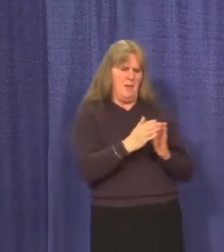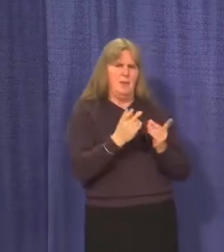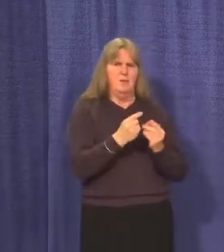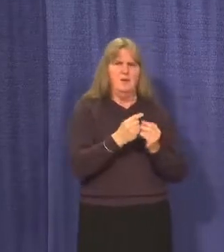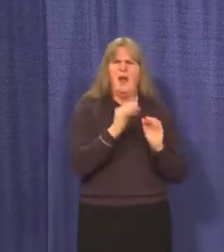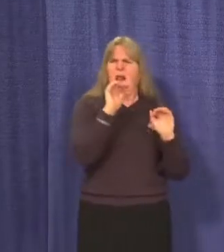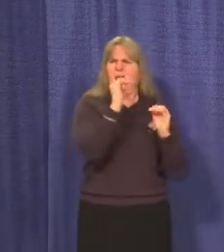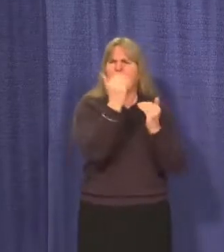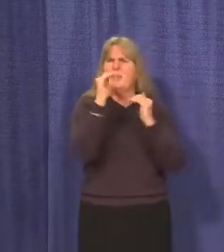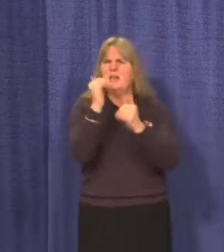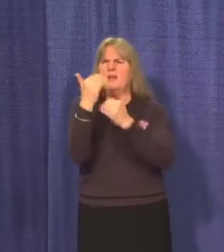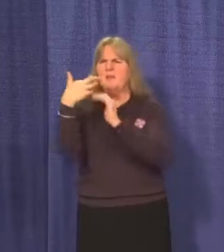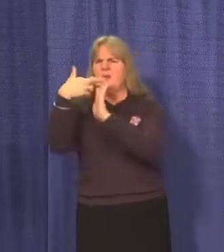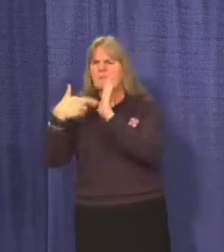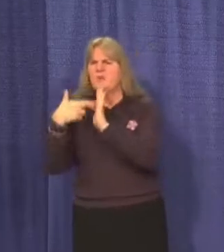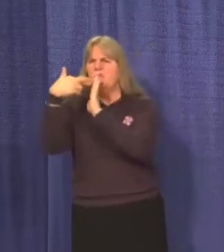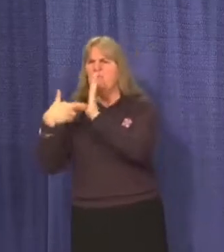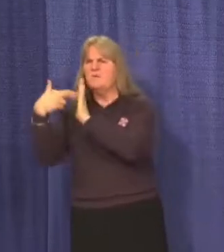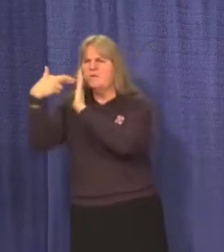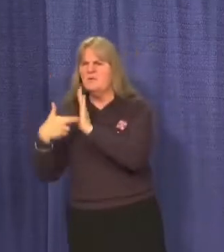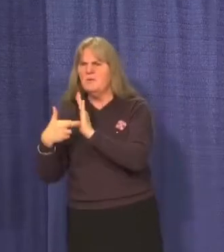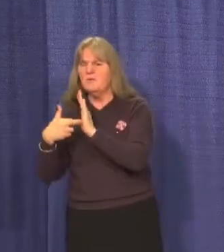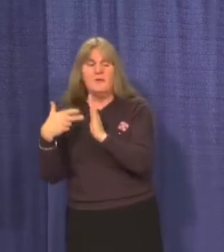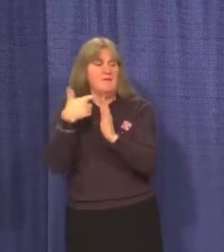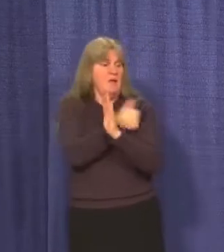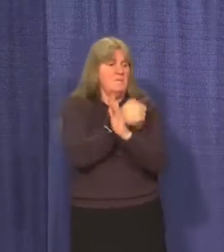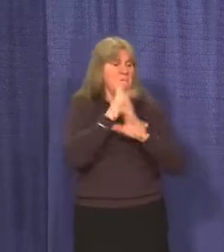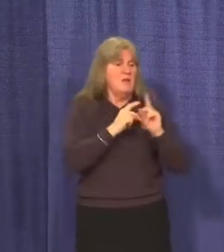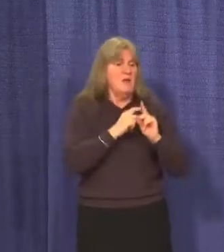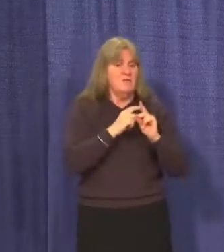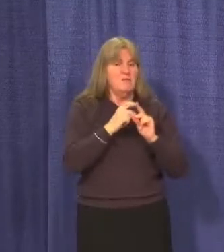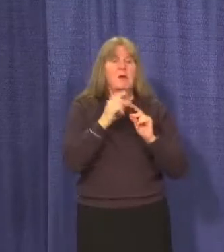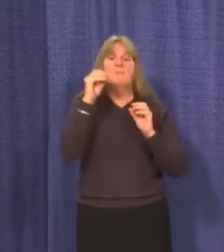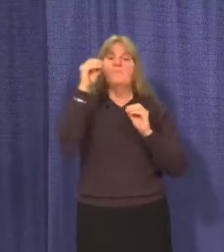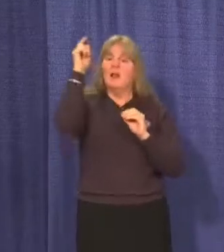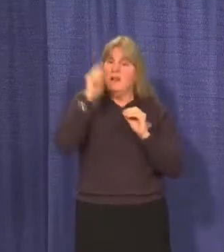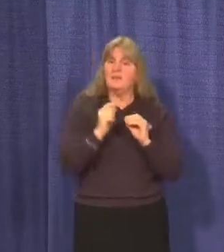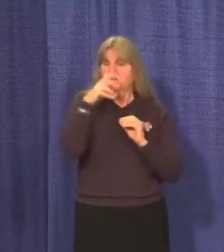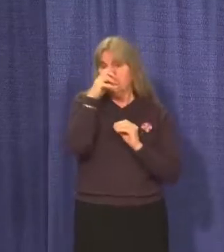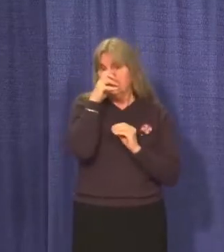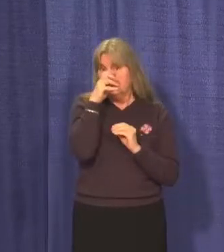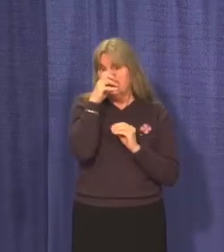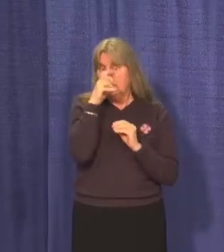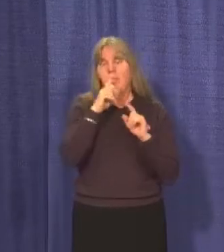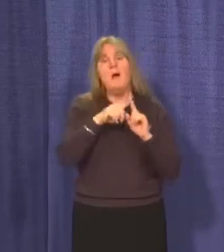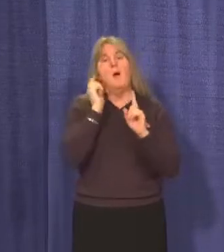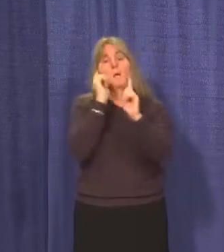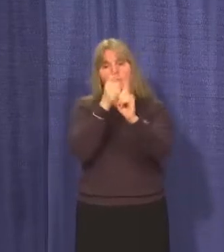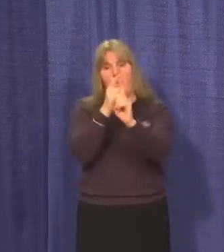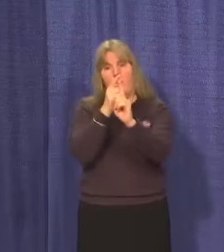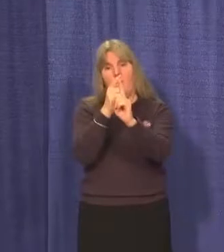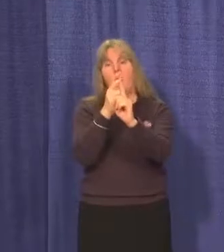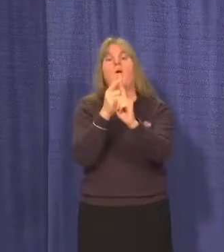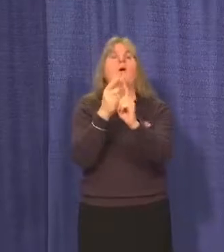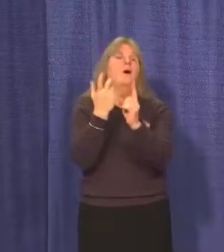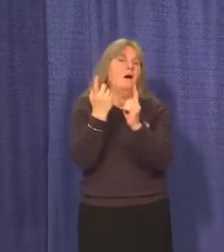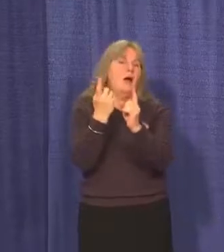we can plan for easing public health measures when we have a vaccinated population. But we need to have that achieved.